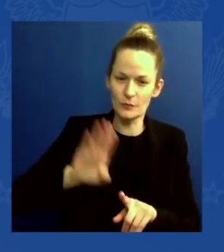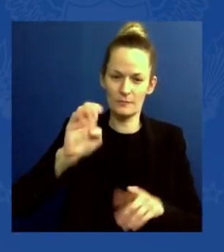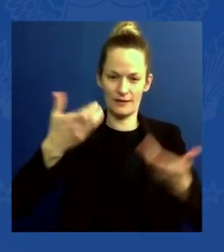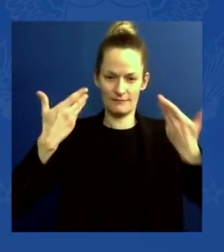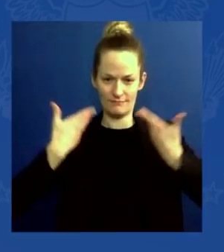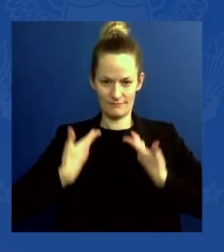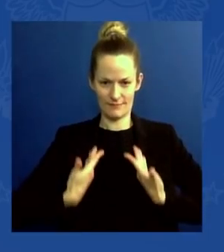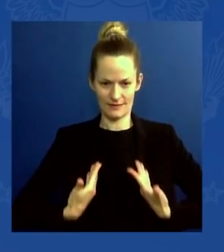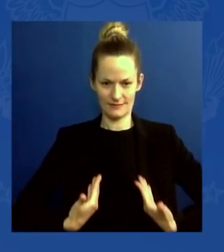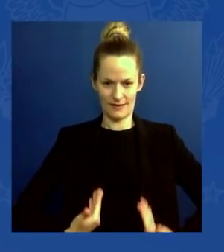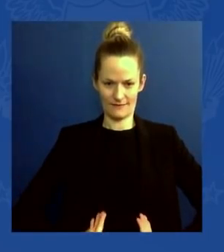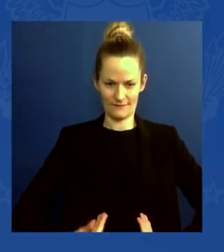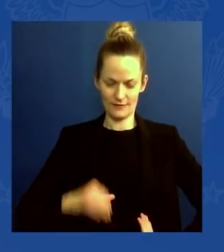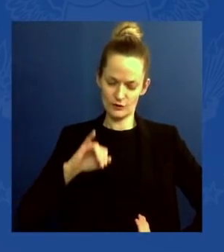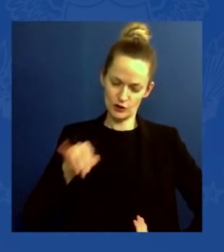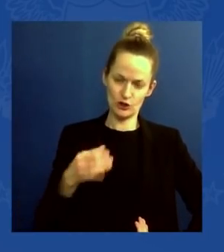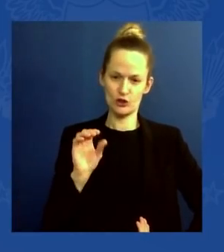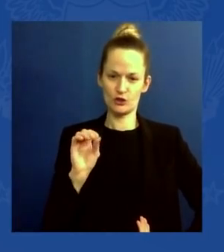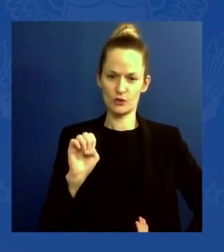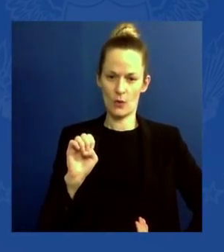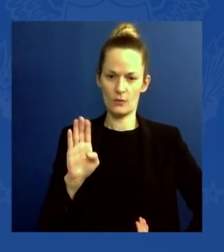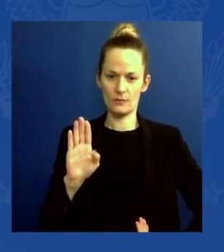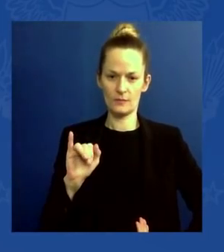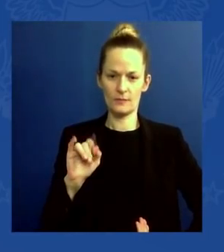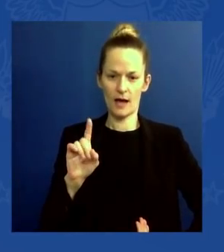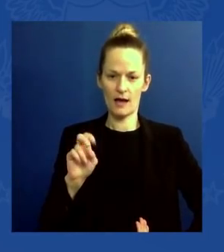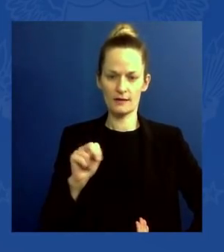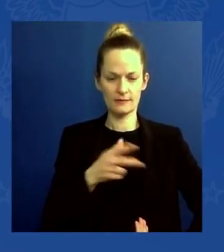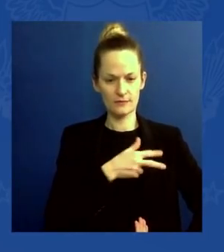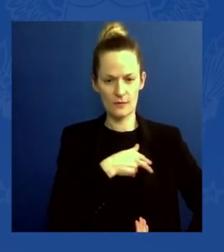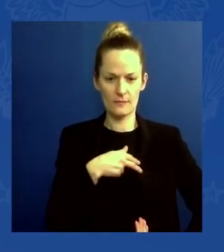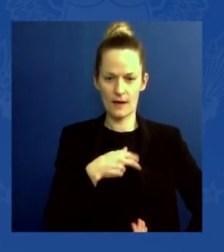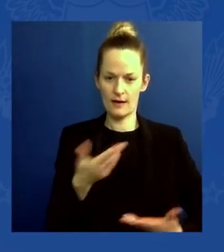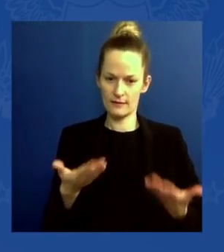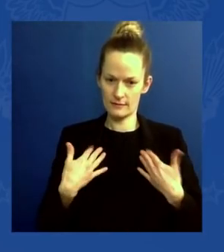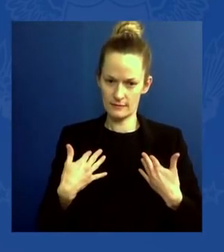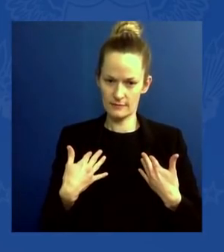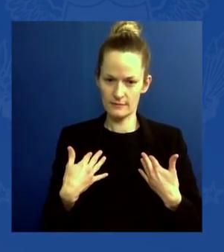been put through the wringer the last couple years, starting with COVID.